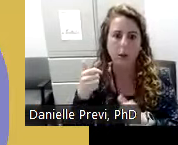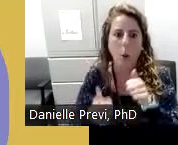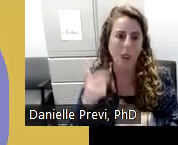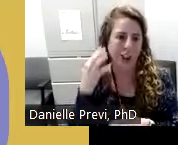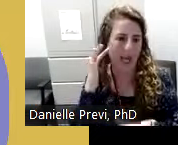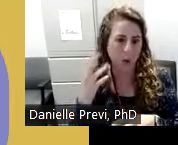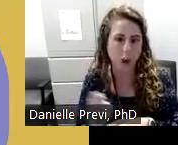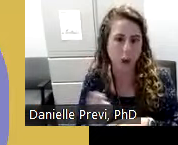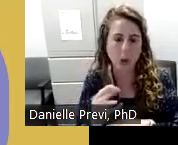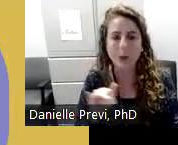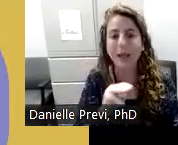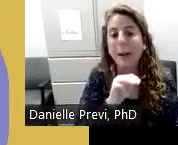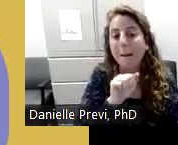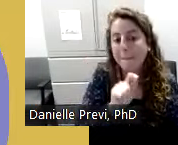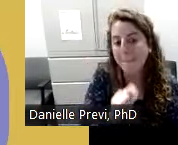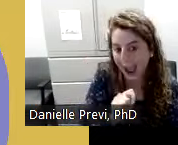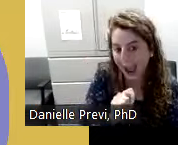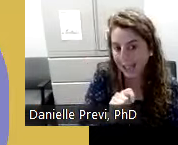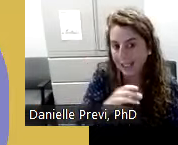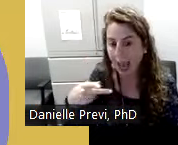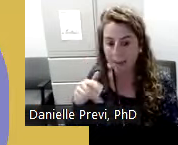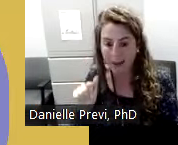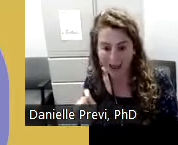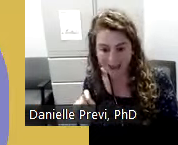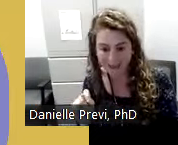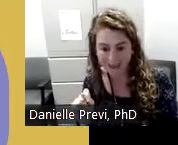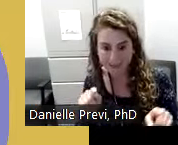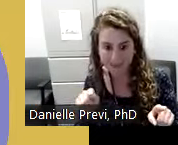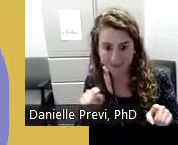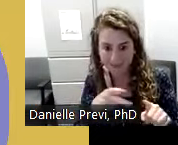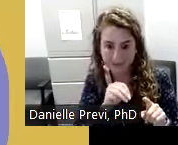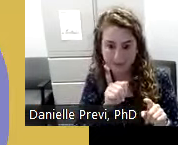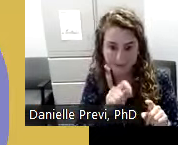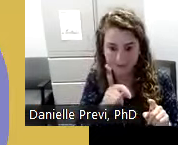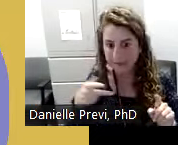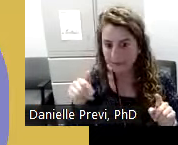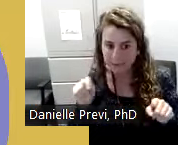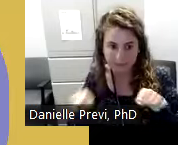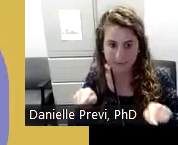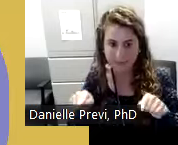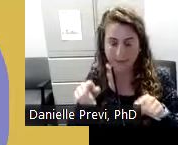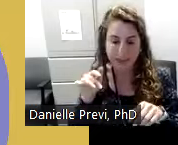represents phonics and sounds visually. So the difference between Matt and Pat, for example,